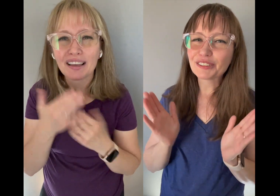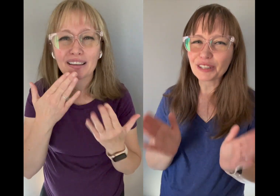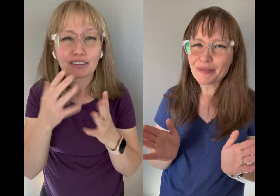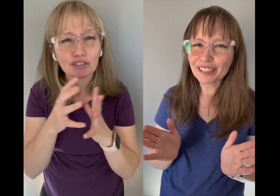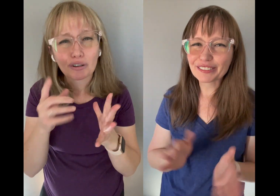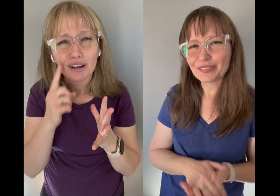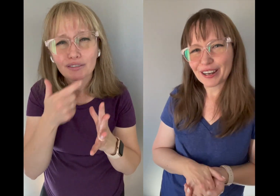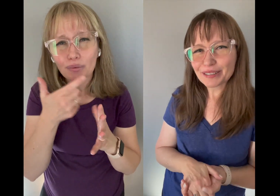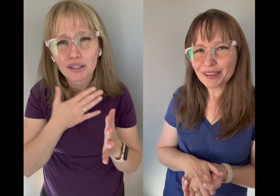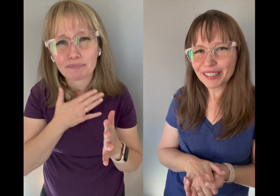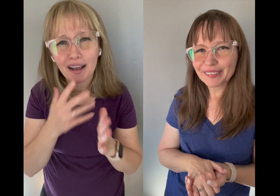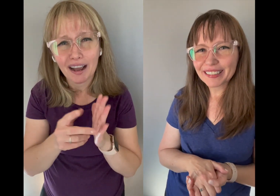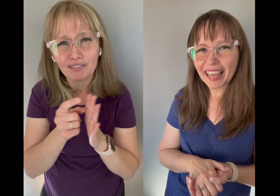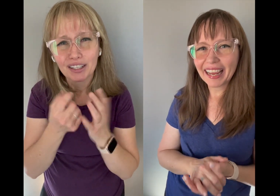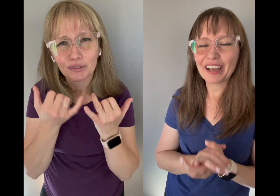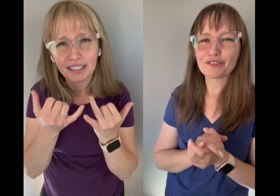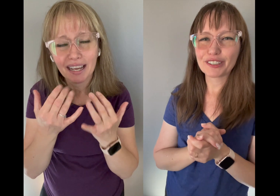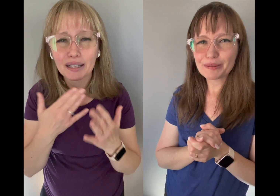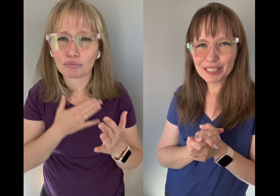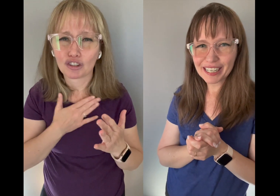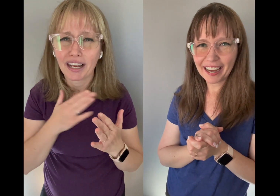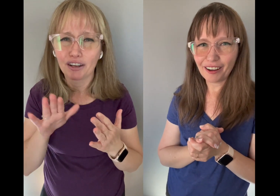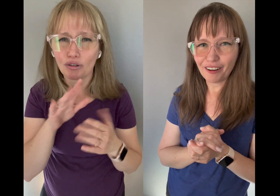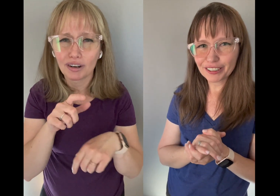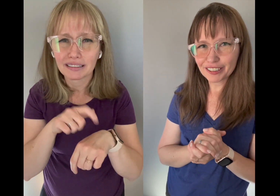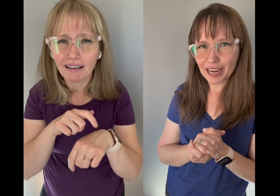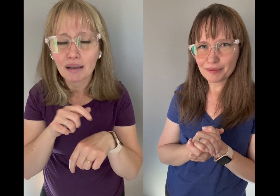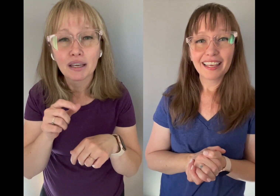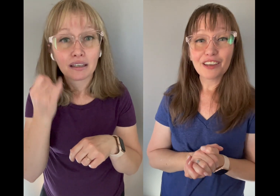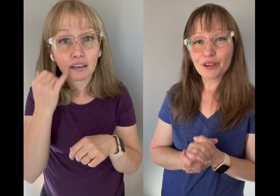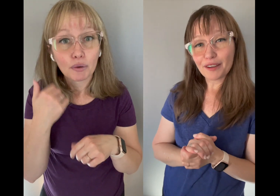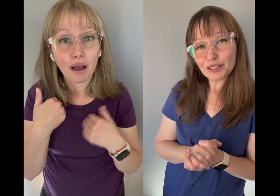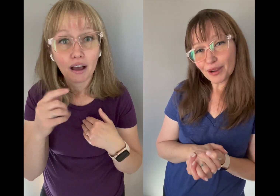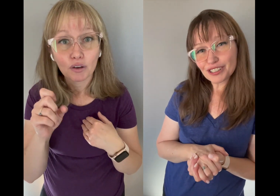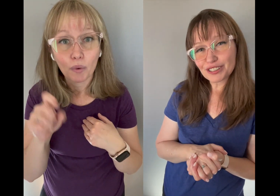so much for watching my video today I really appreciate all your time if you have any questions